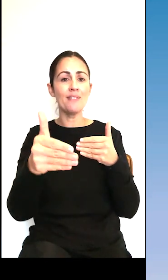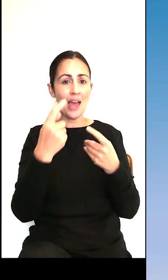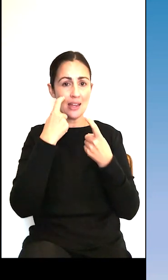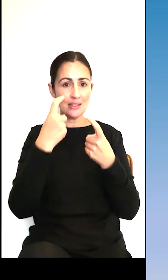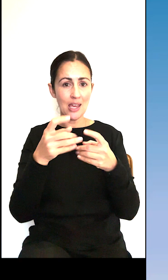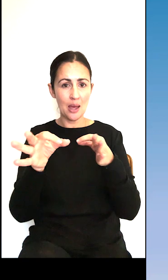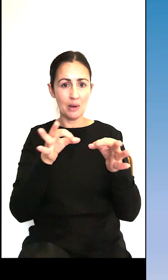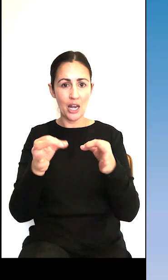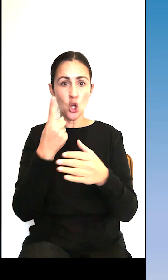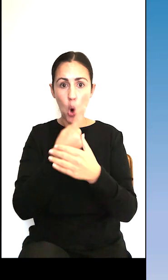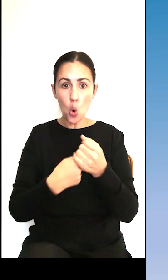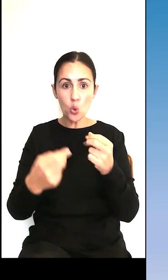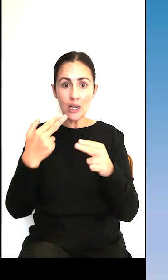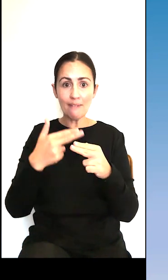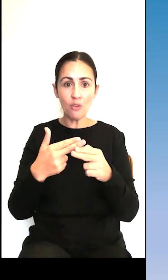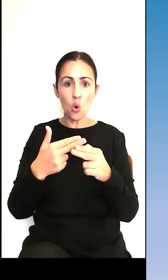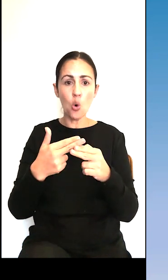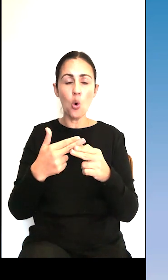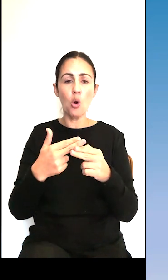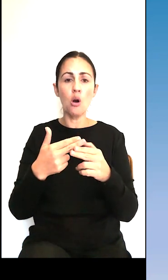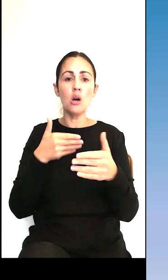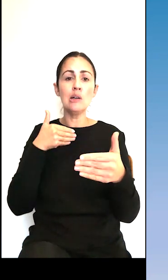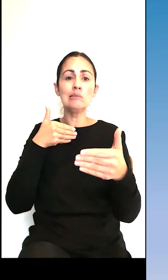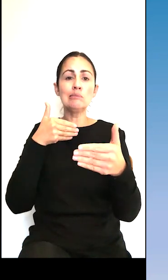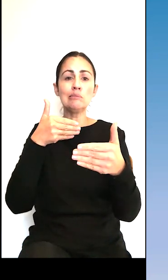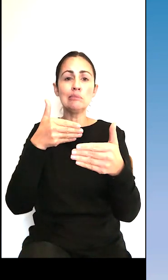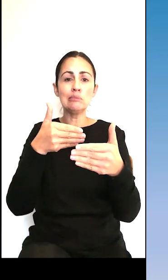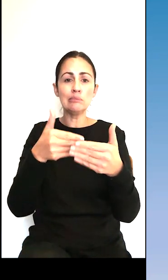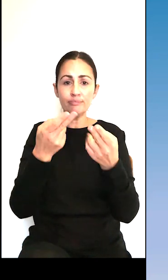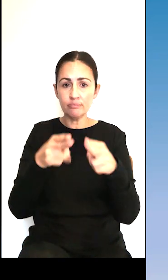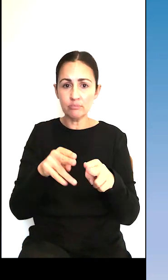end of life care or does it include other situations as well? like,